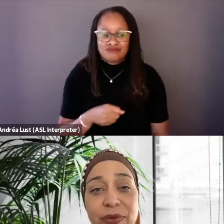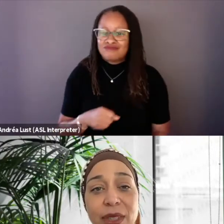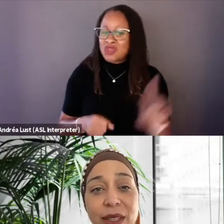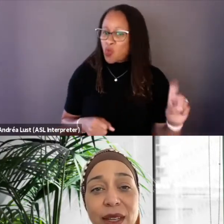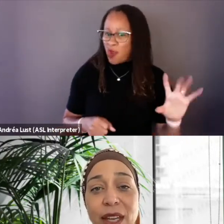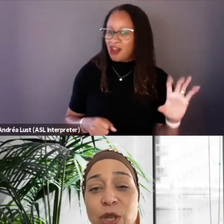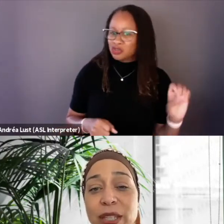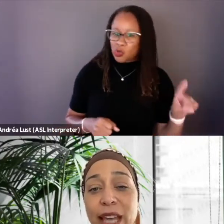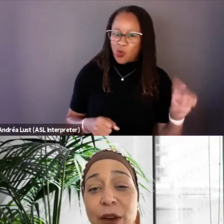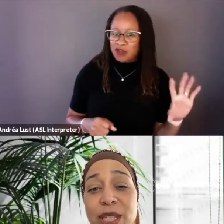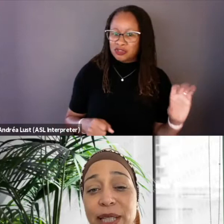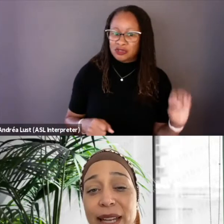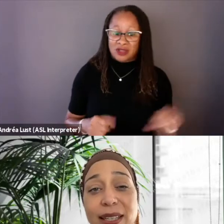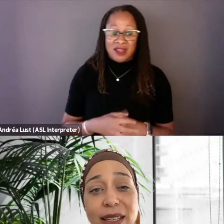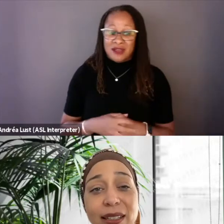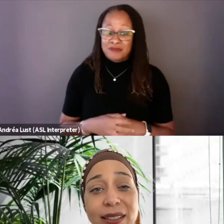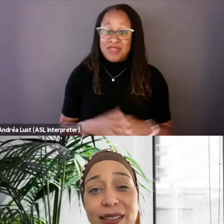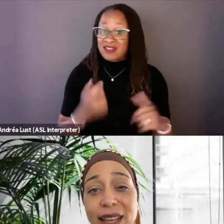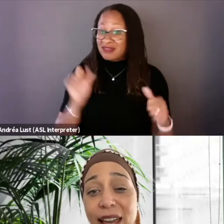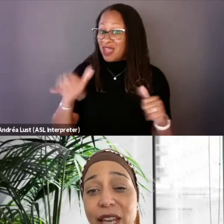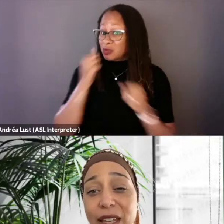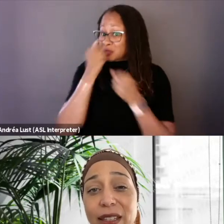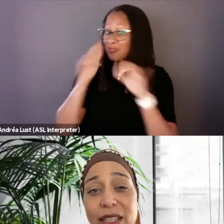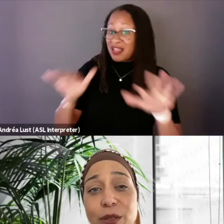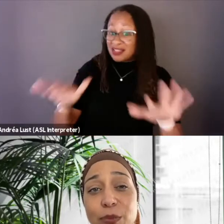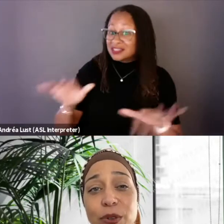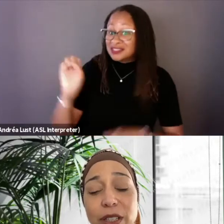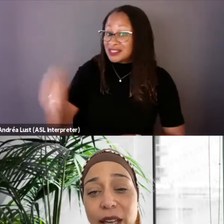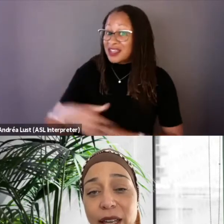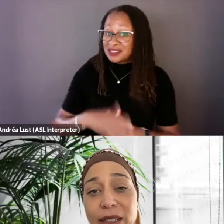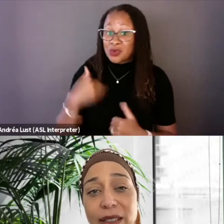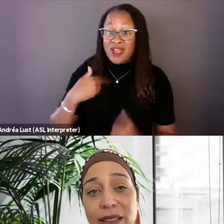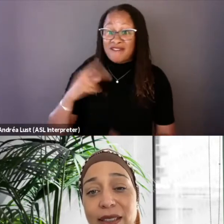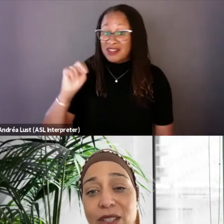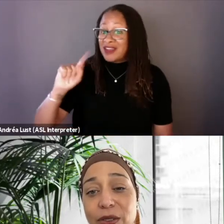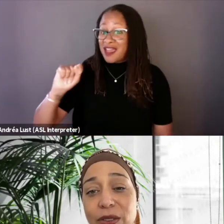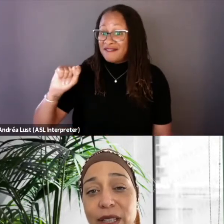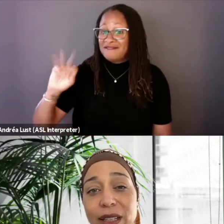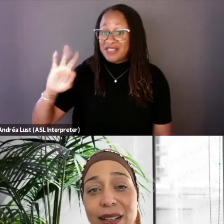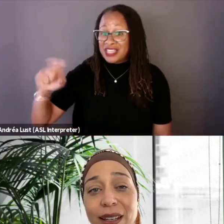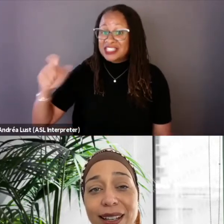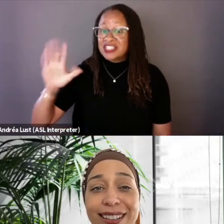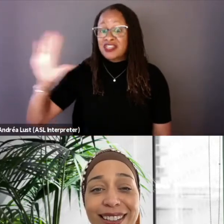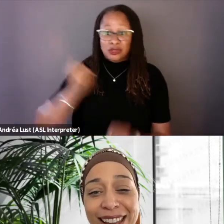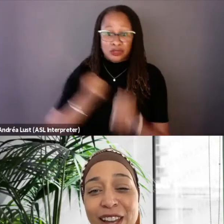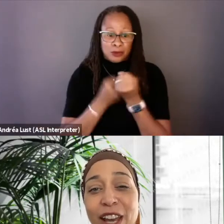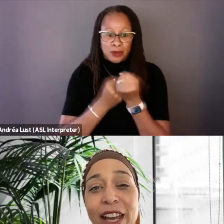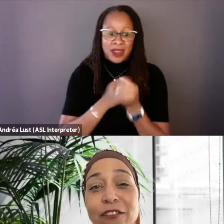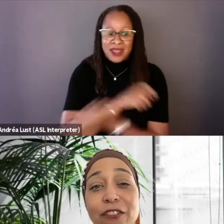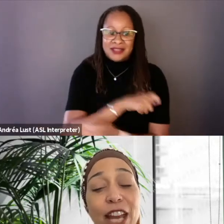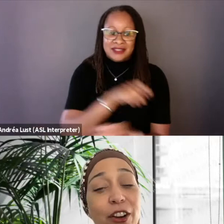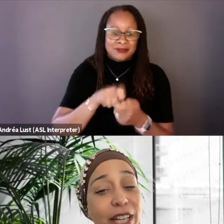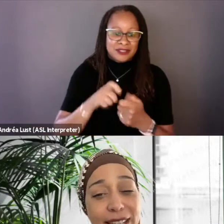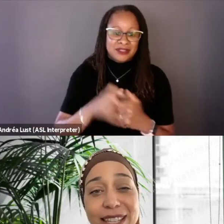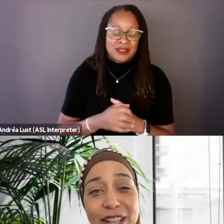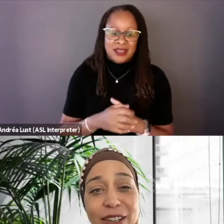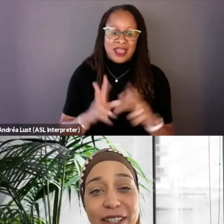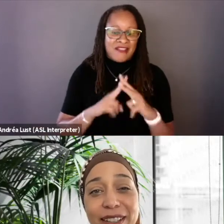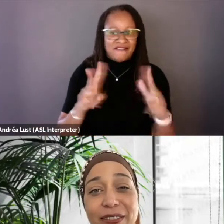That kind of freedom. I mean, come on. That's fantastic. That was a blessing to have that support and certainly very necessary, very necessary.